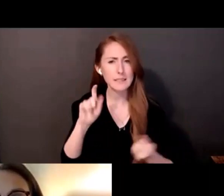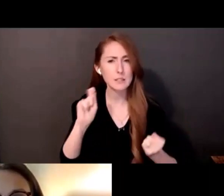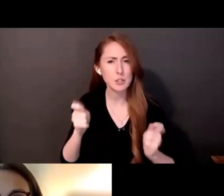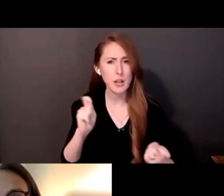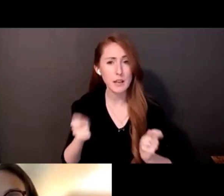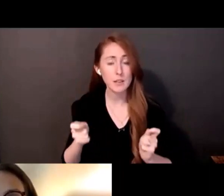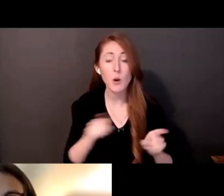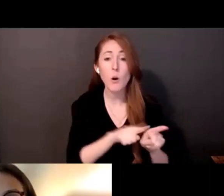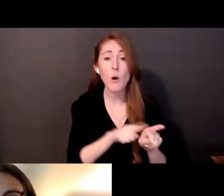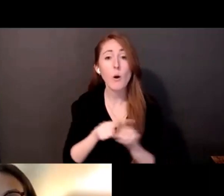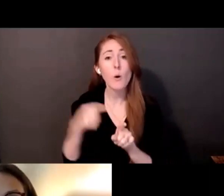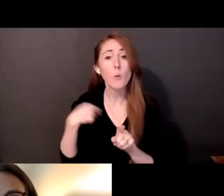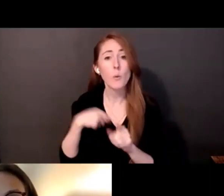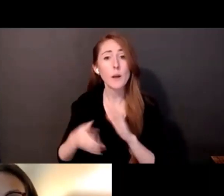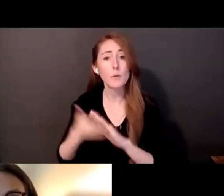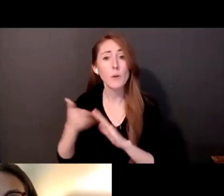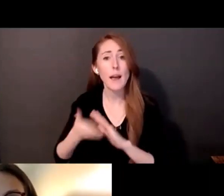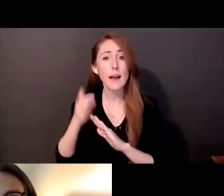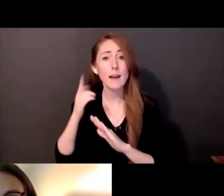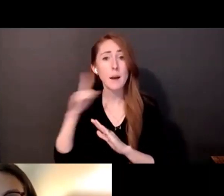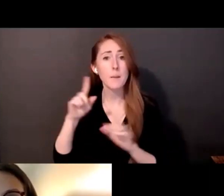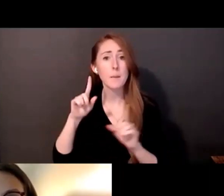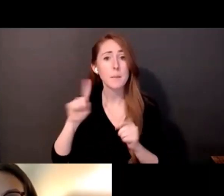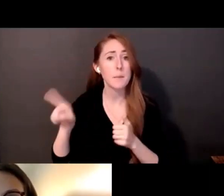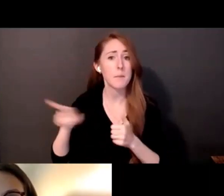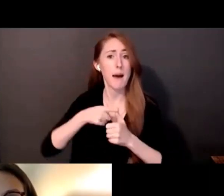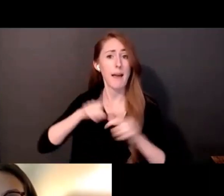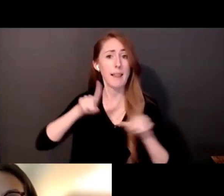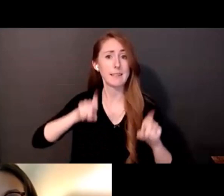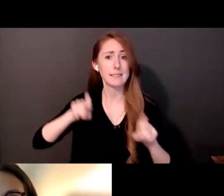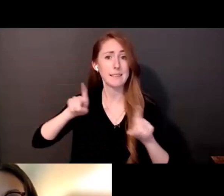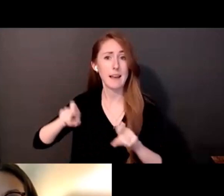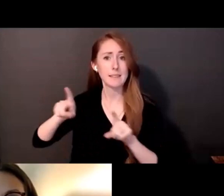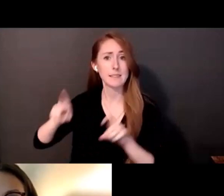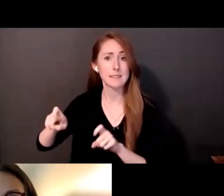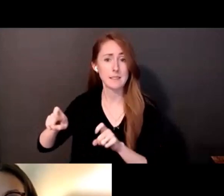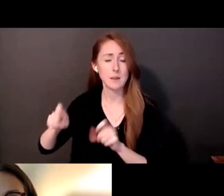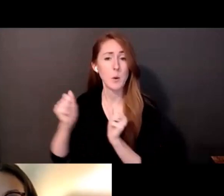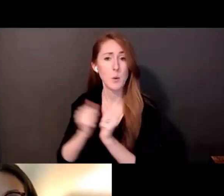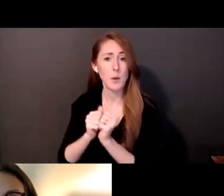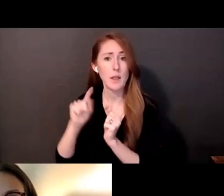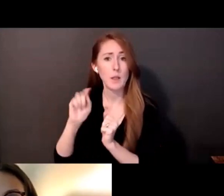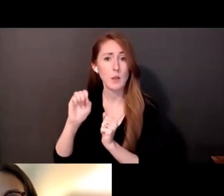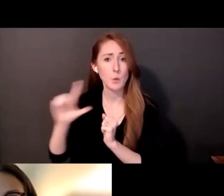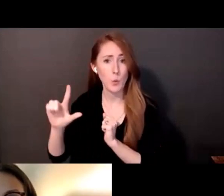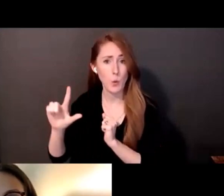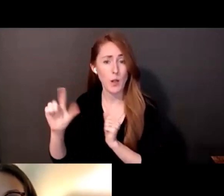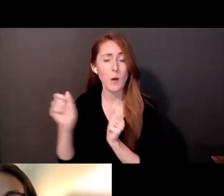with a variety of folks who have a lot of different kinds